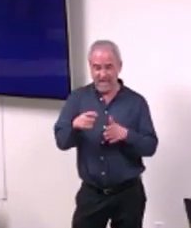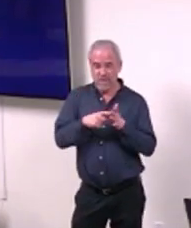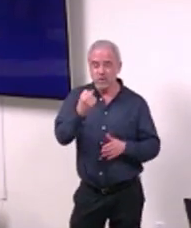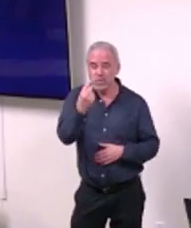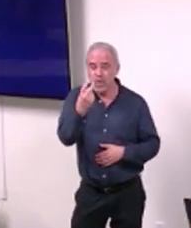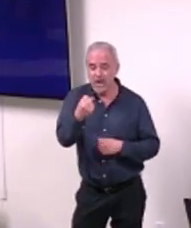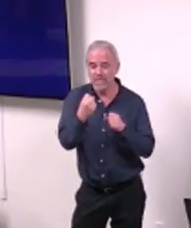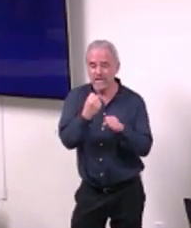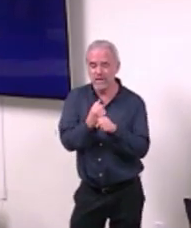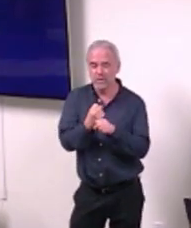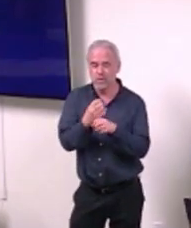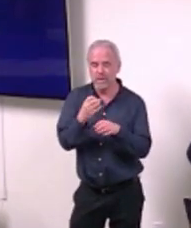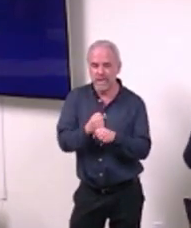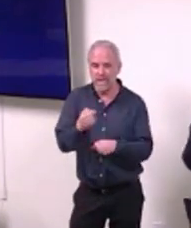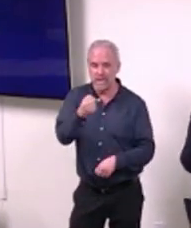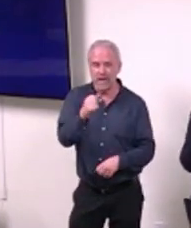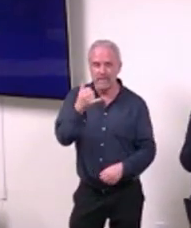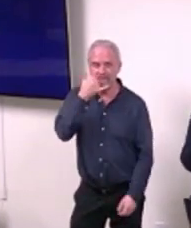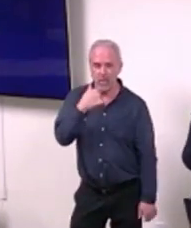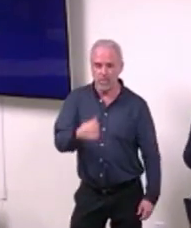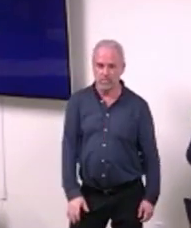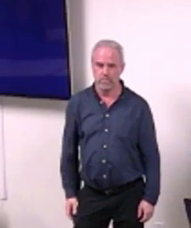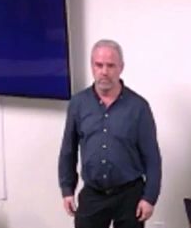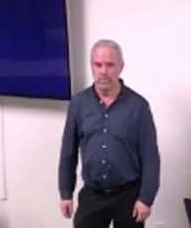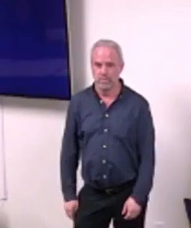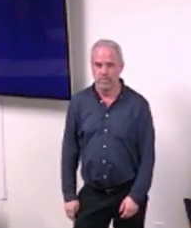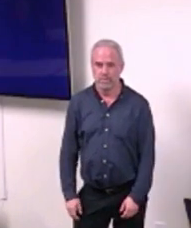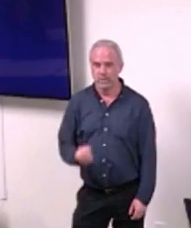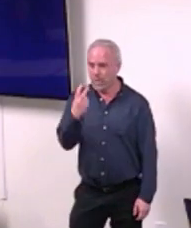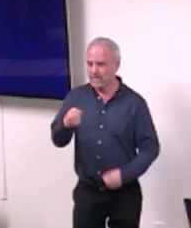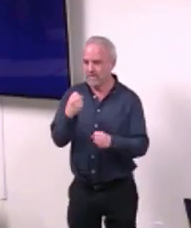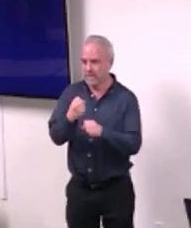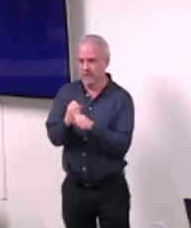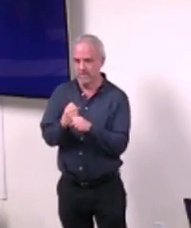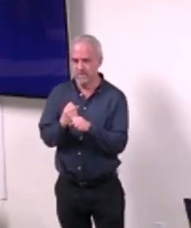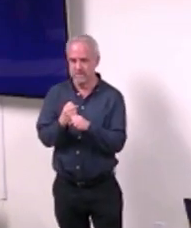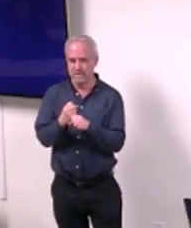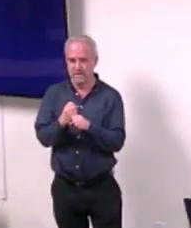And the, the violent irony of giving a deaf man a videophone.